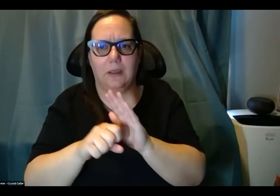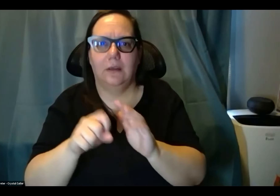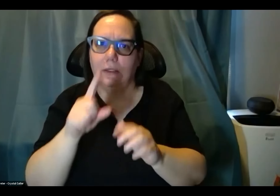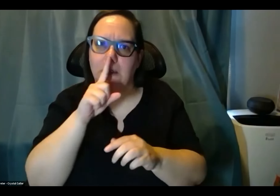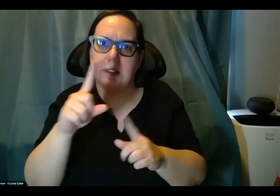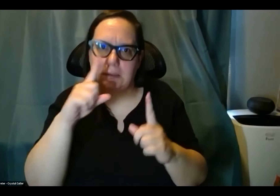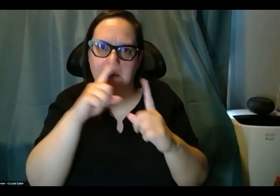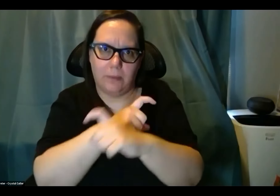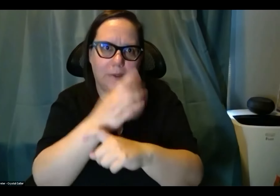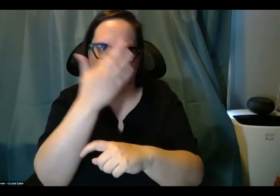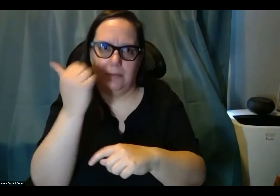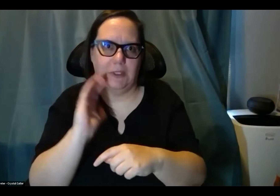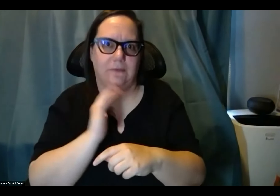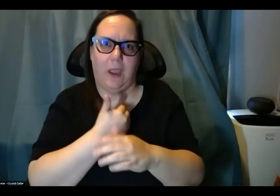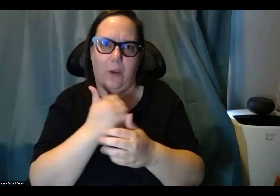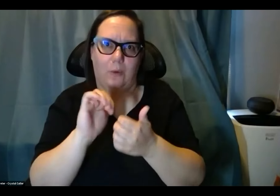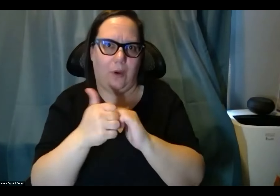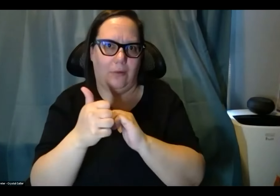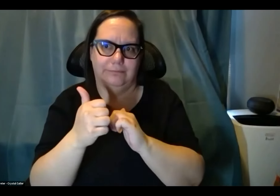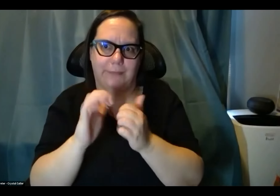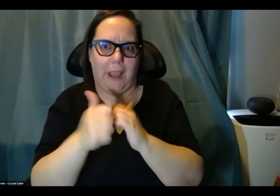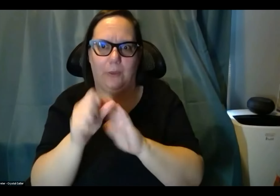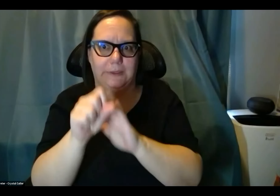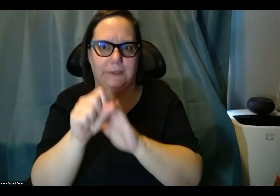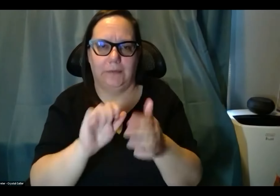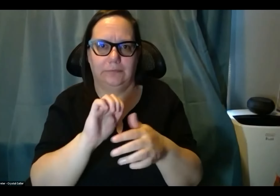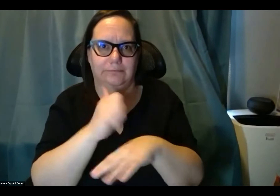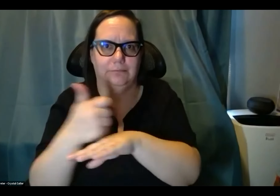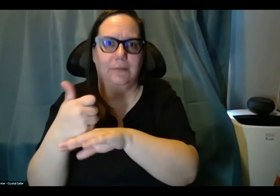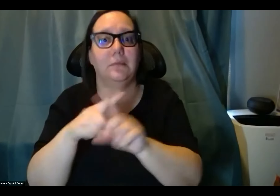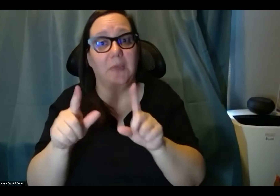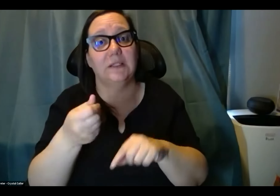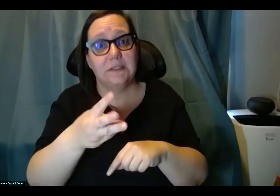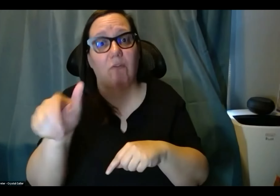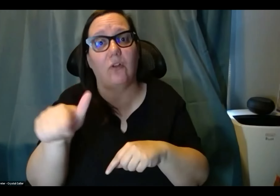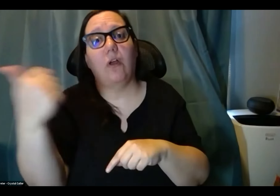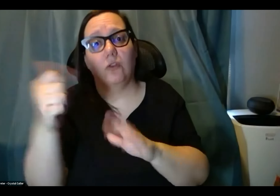play here in our state. Which is complicated because of how our state is. But several state